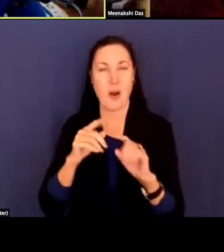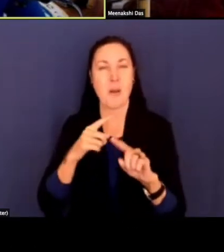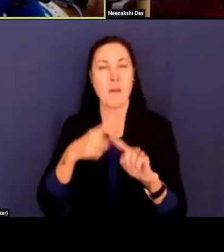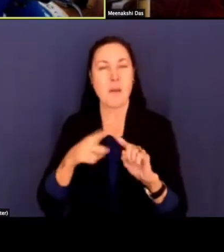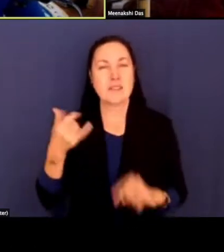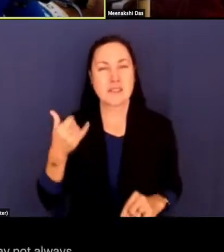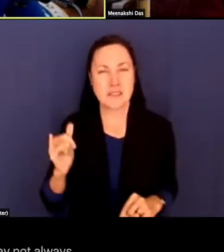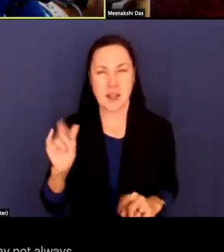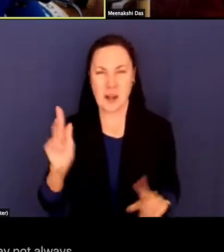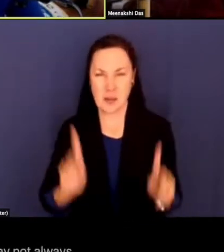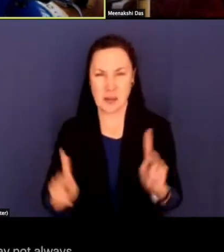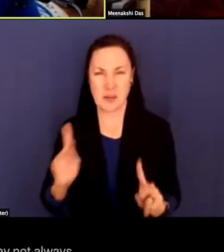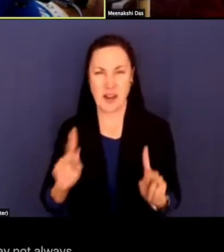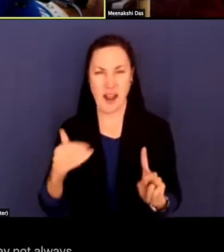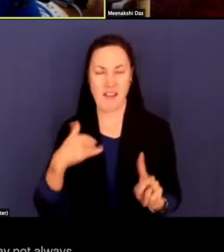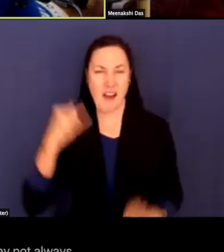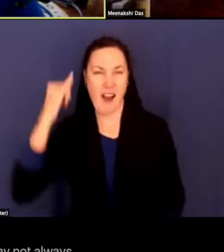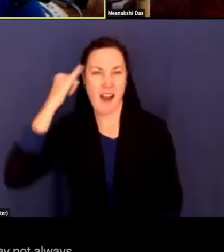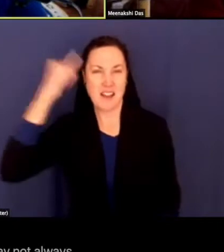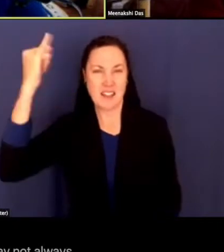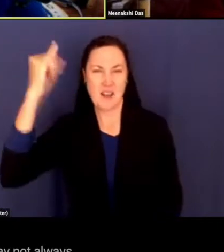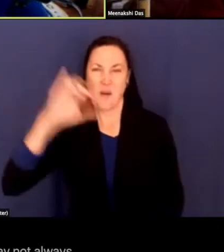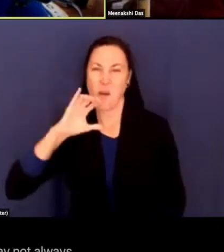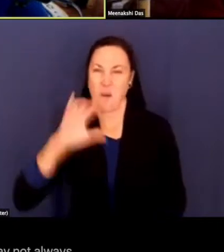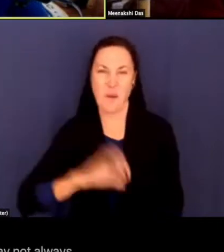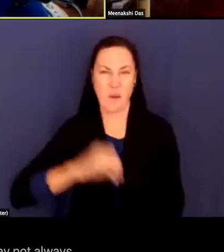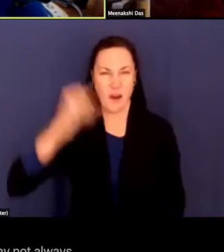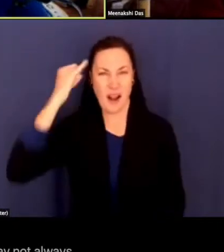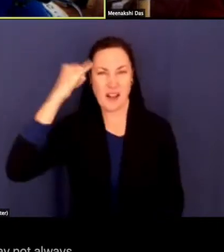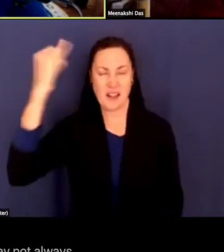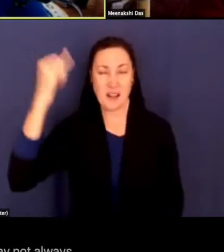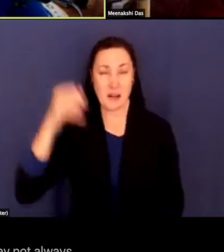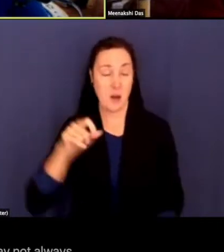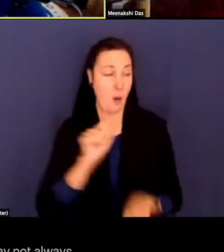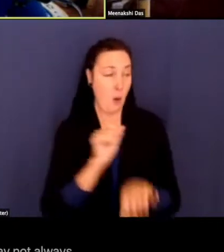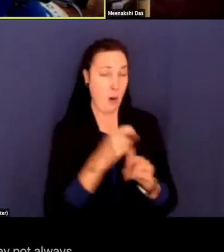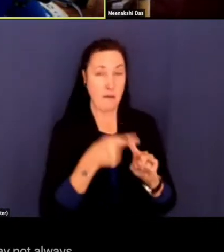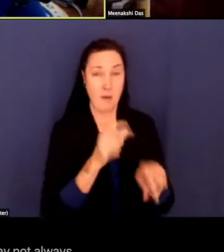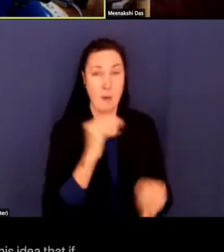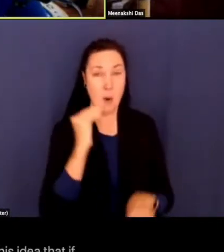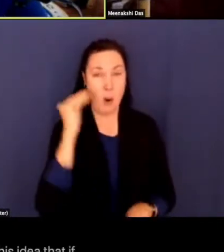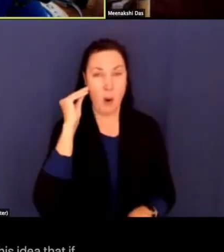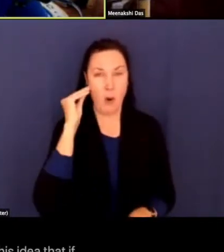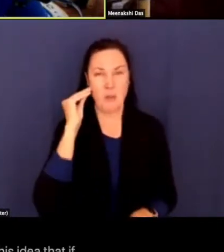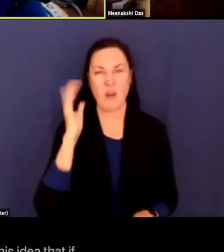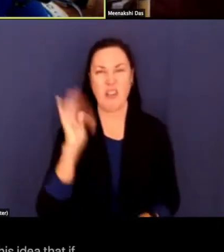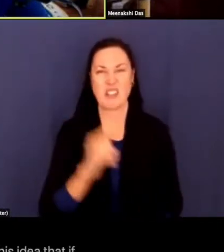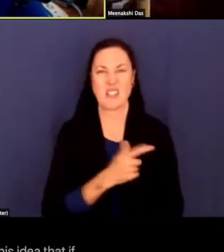if you need telework then you are not really working as hard. Well I would suggest that people